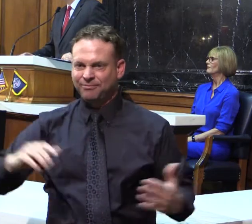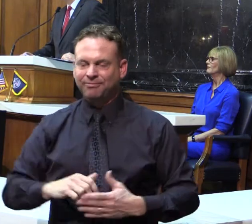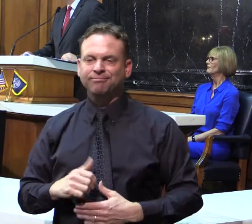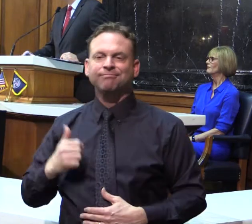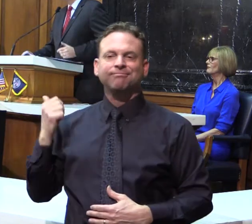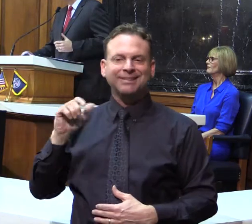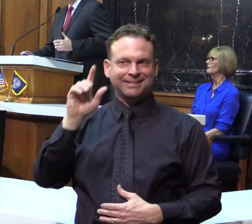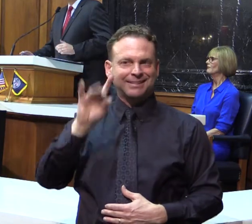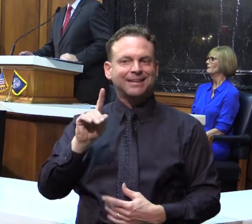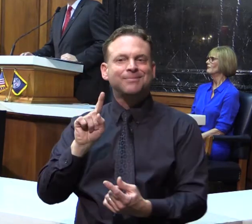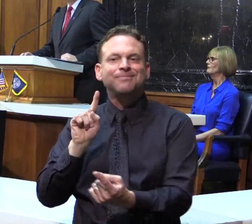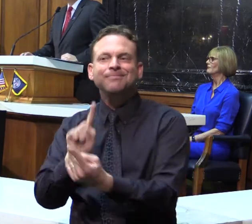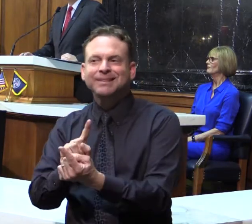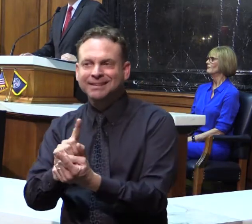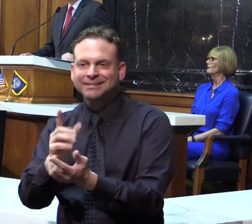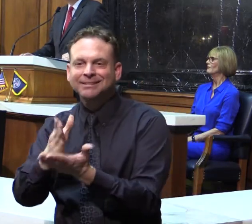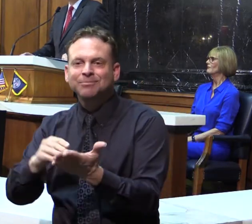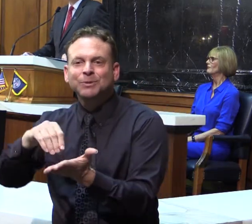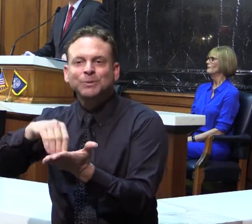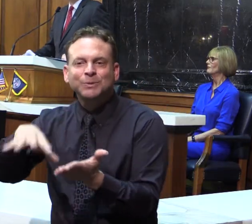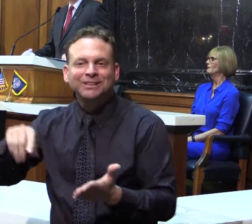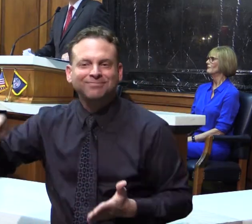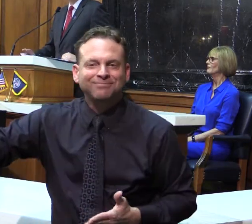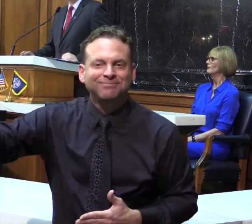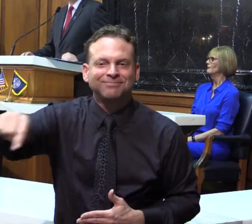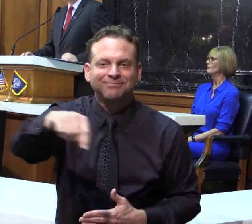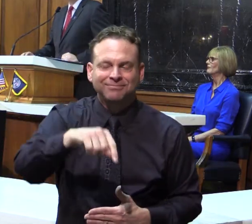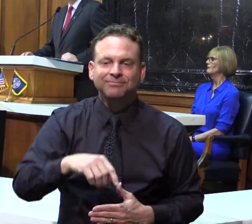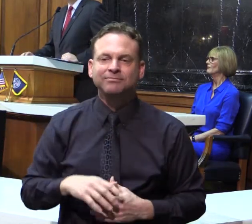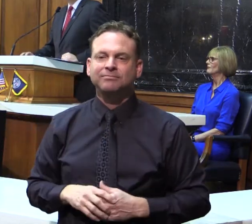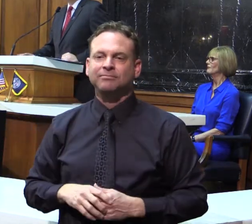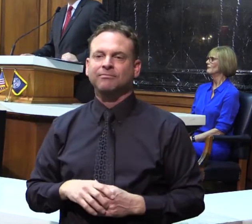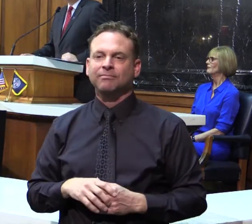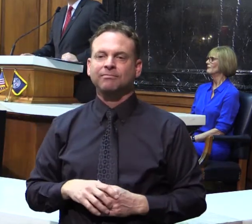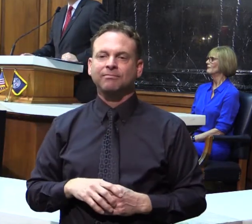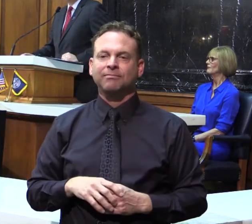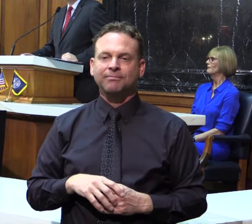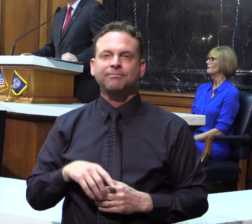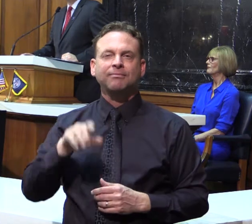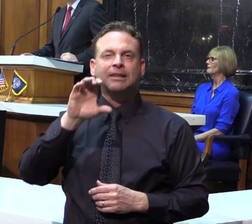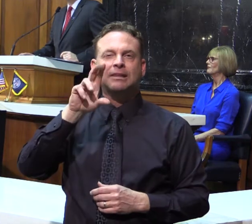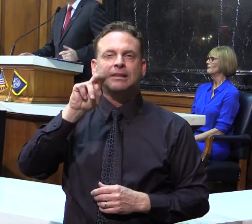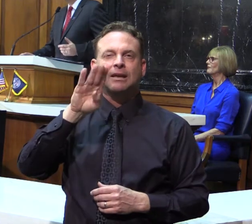Lafayette who have spearheaded the push for several years to adopt the Say’s Firefly